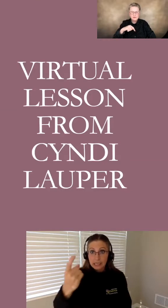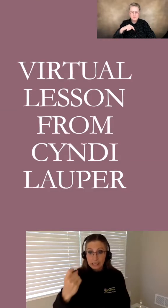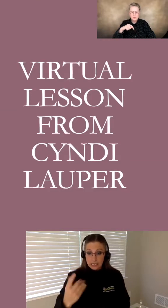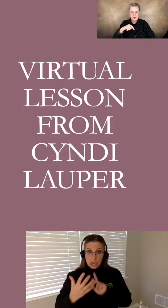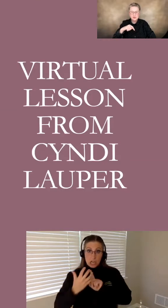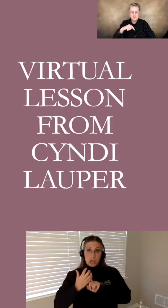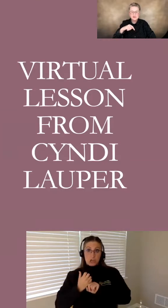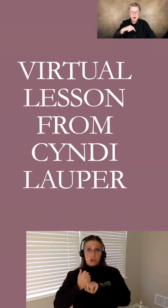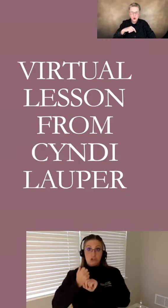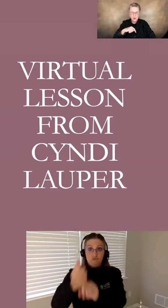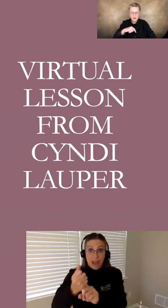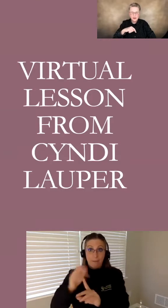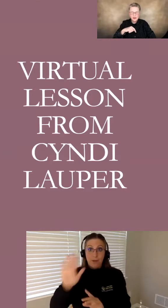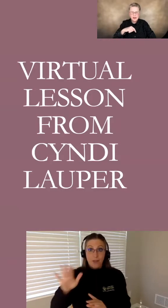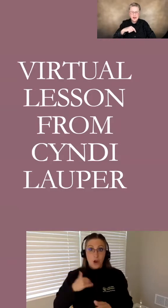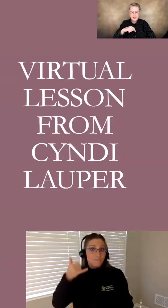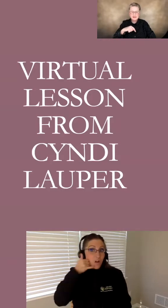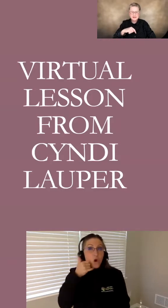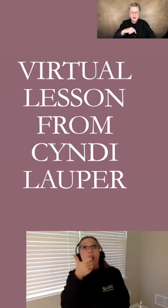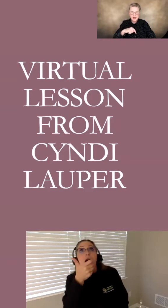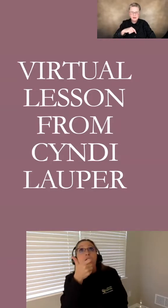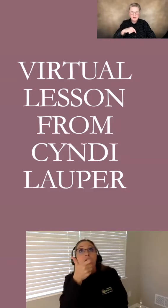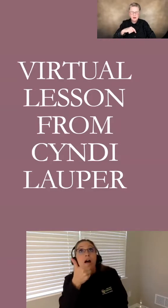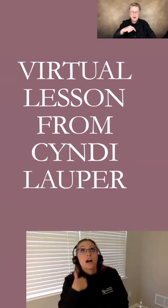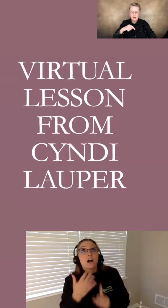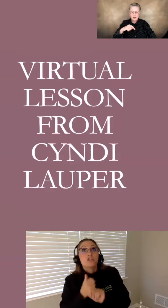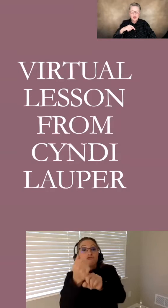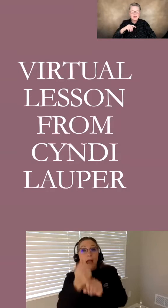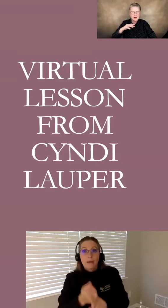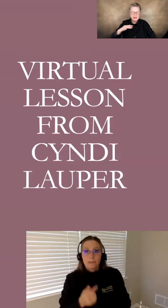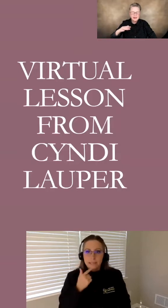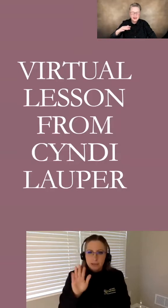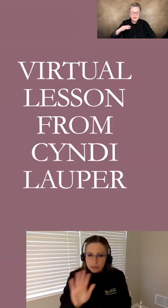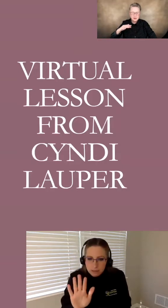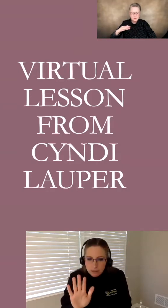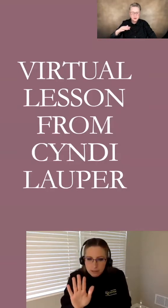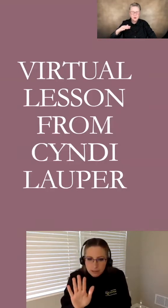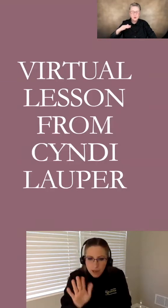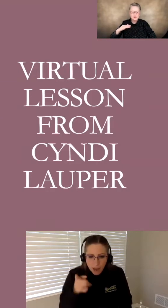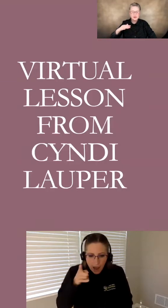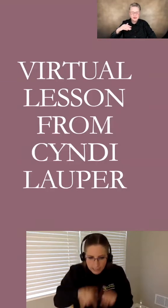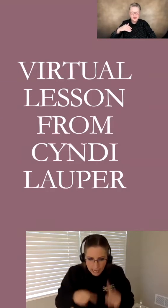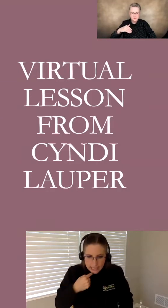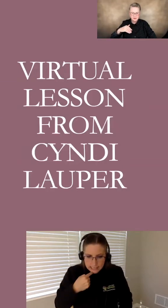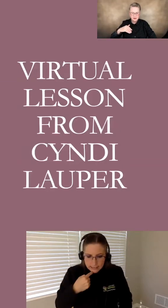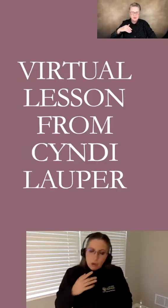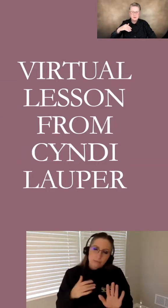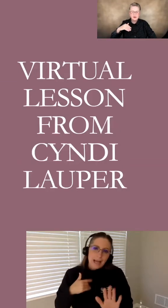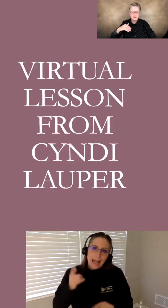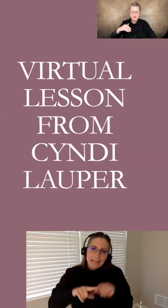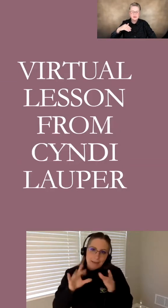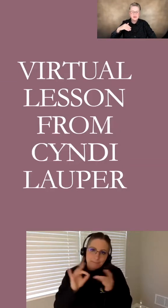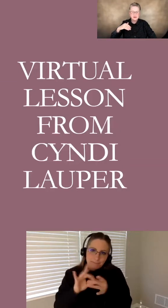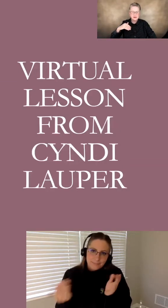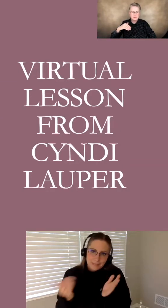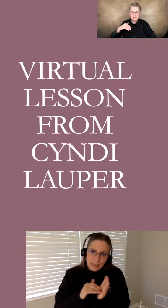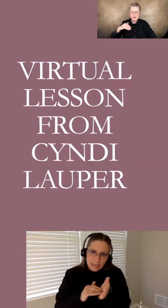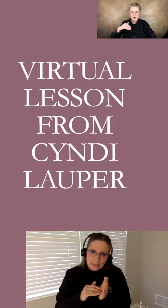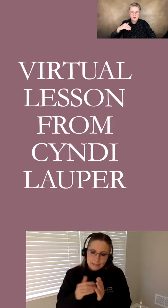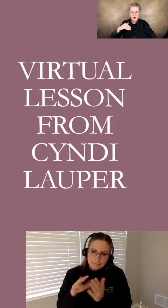the person's phone and said I cannot say to you what she said because uh this is a webinar and